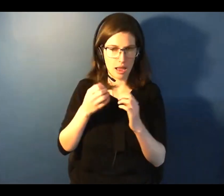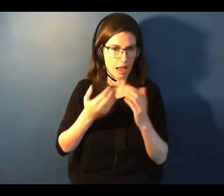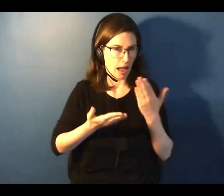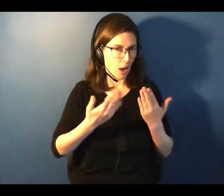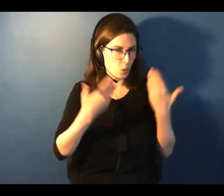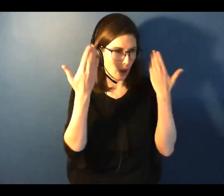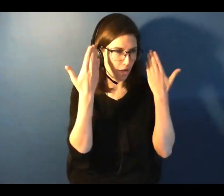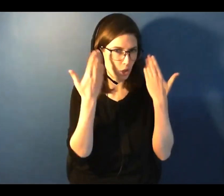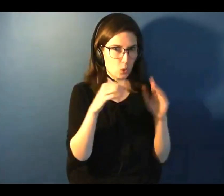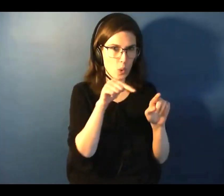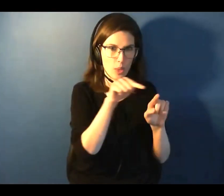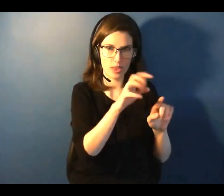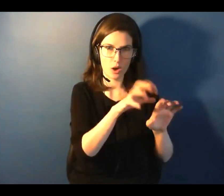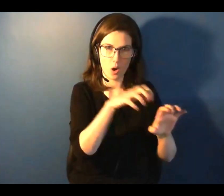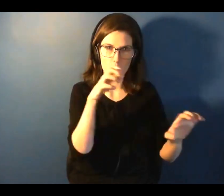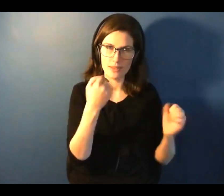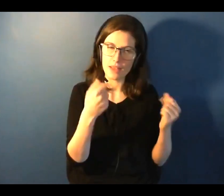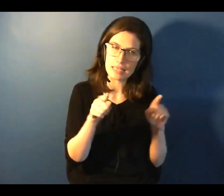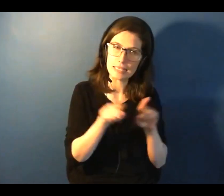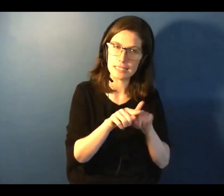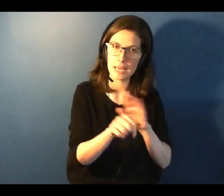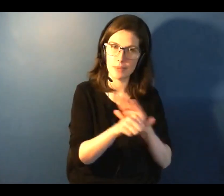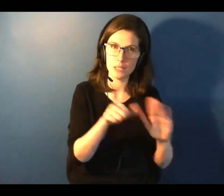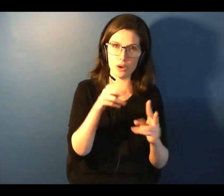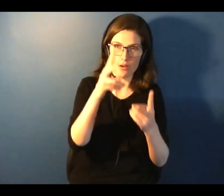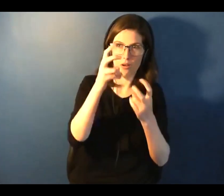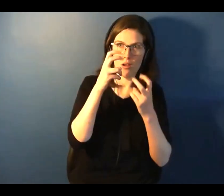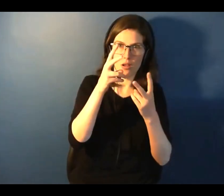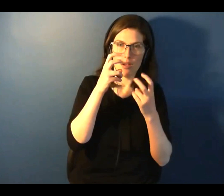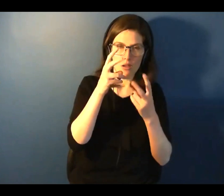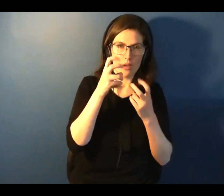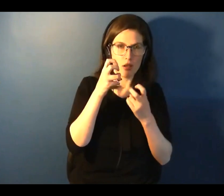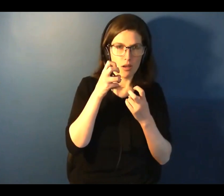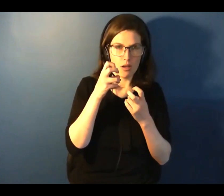exposure to the play, you know, becomes the touchstone of what I'm